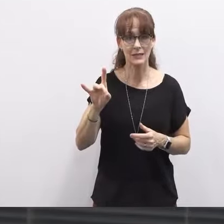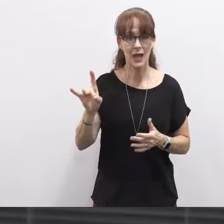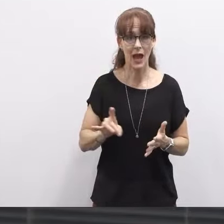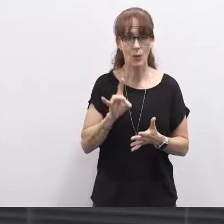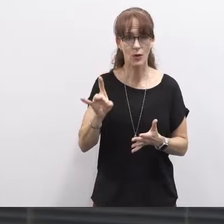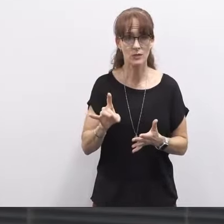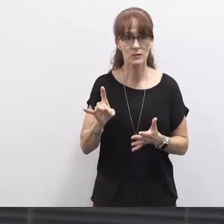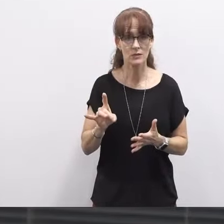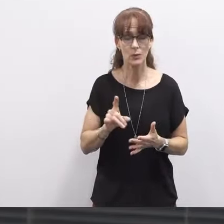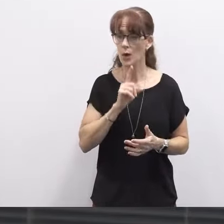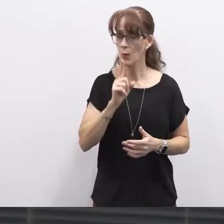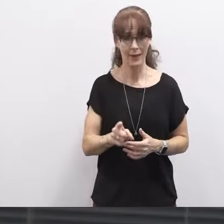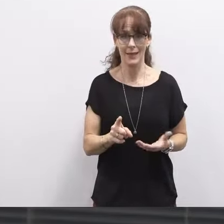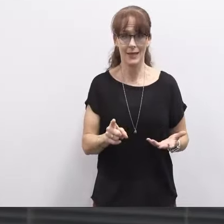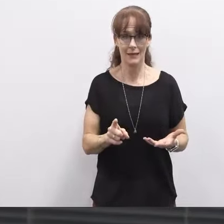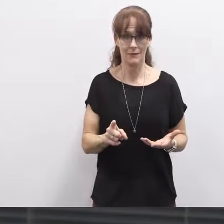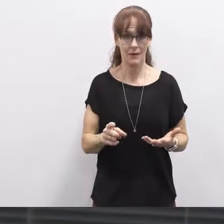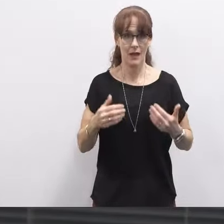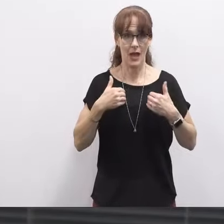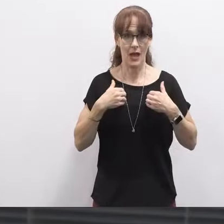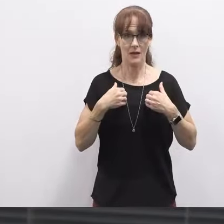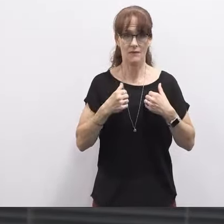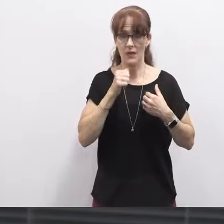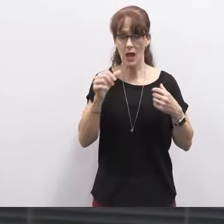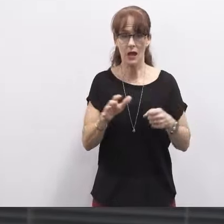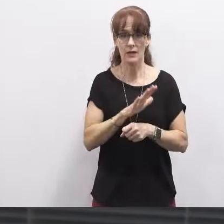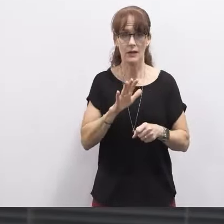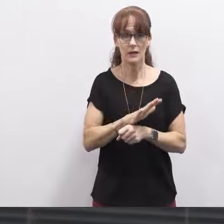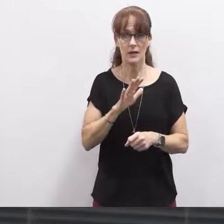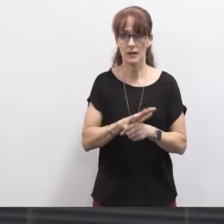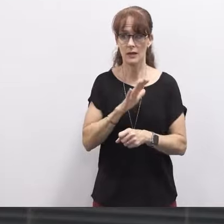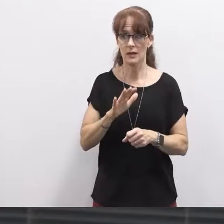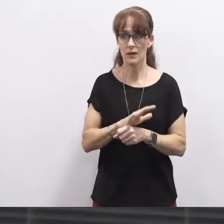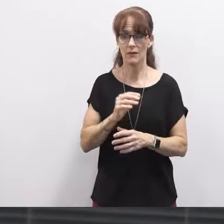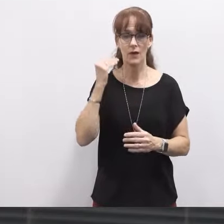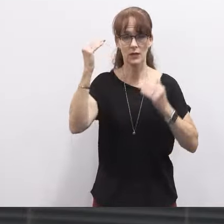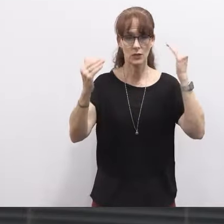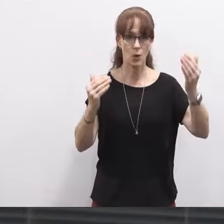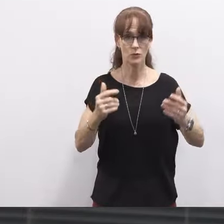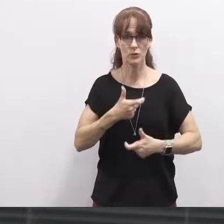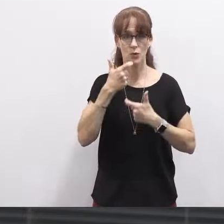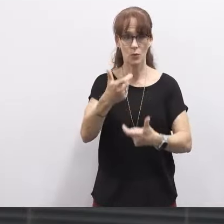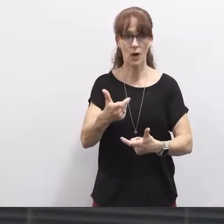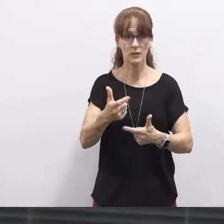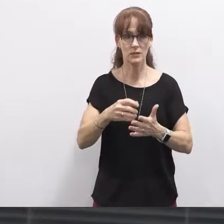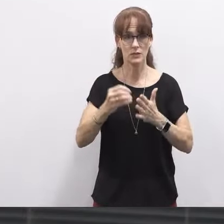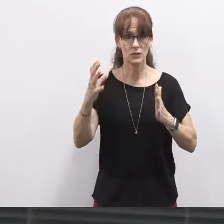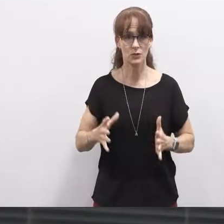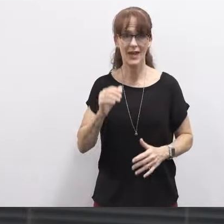that we literally have not enough adults to watch the kids daily.